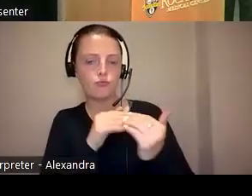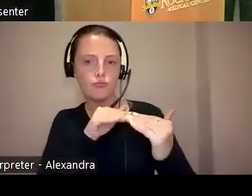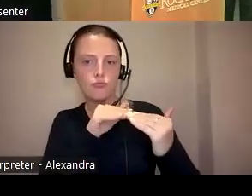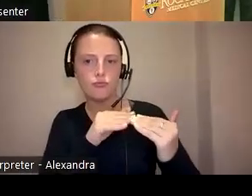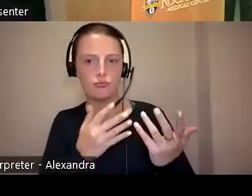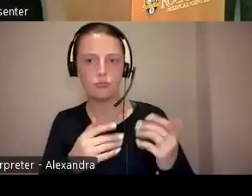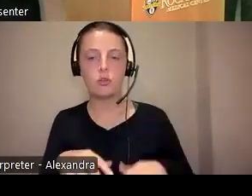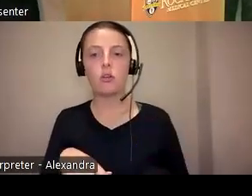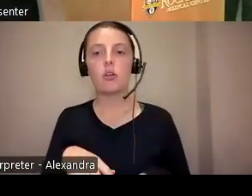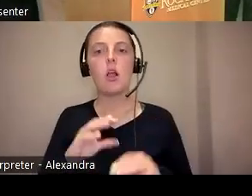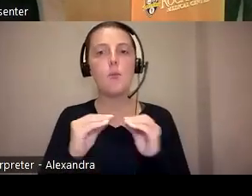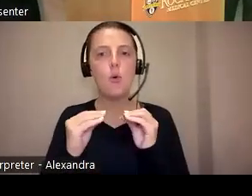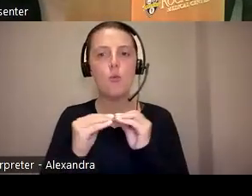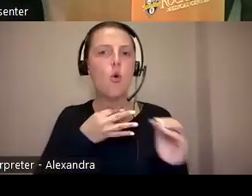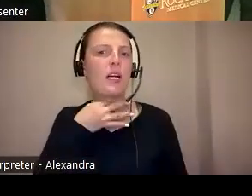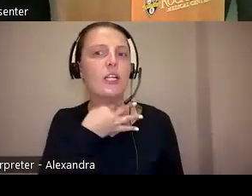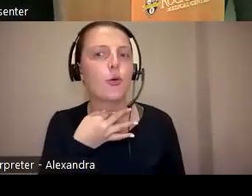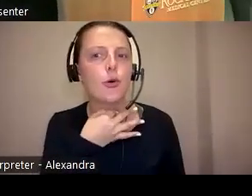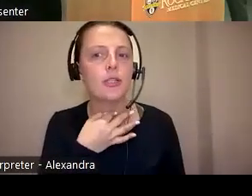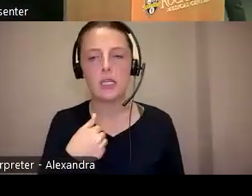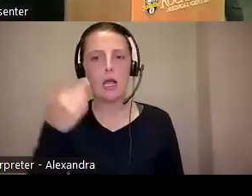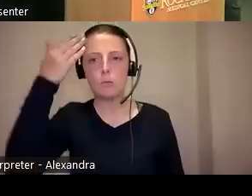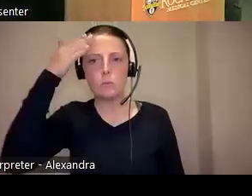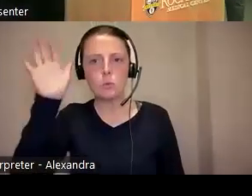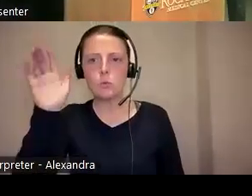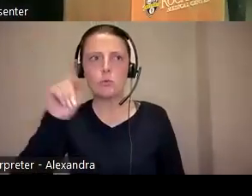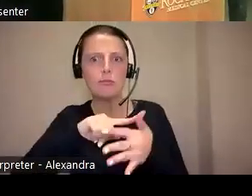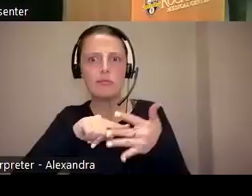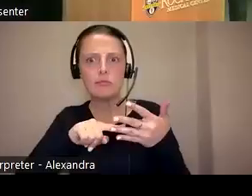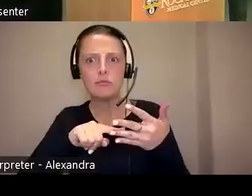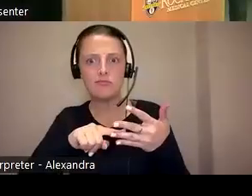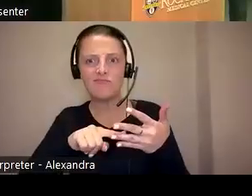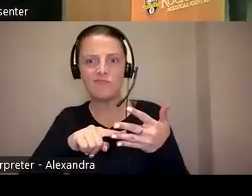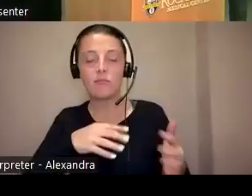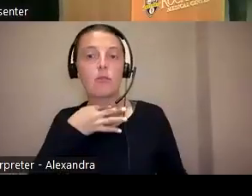from this not know-ing stance recognizing that as a peer they are an expert in their own lives.